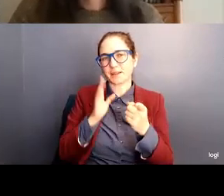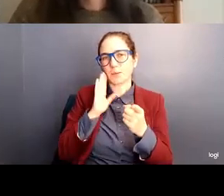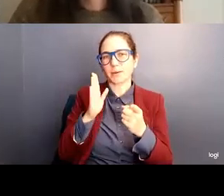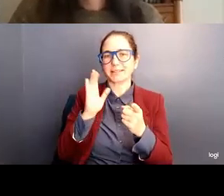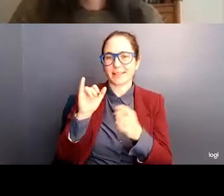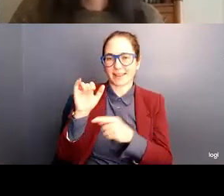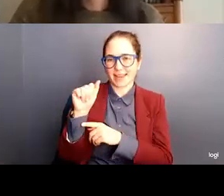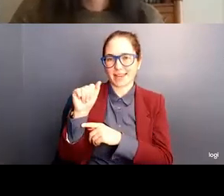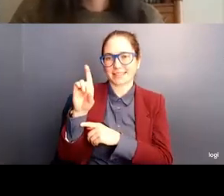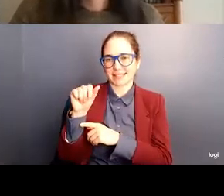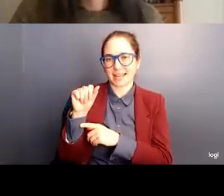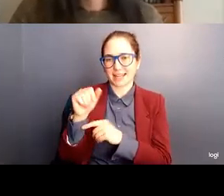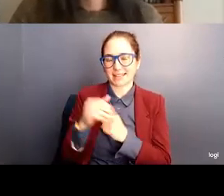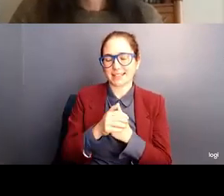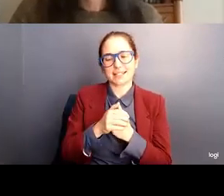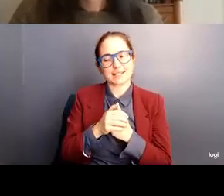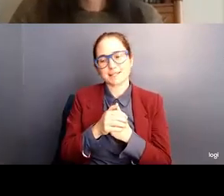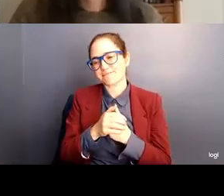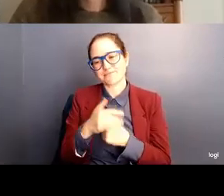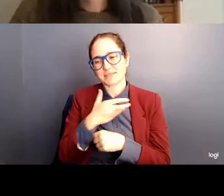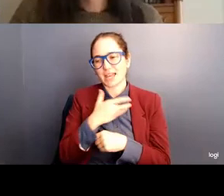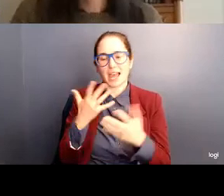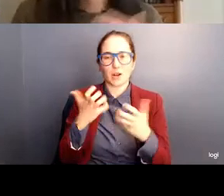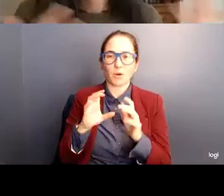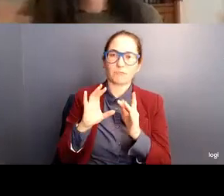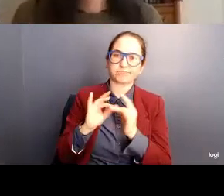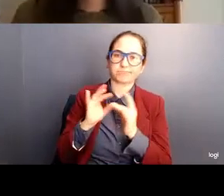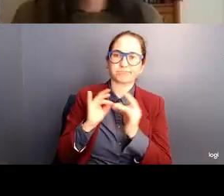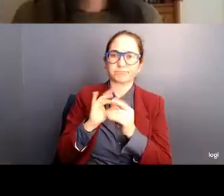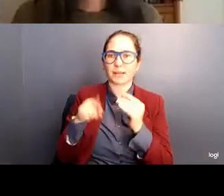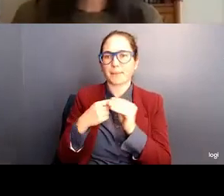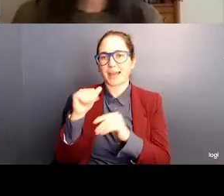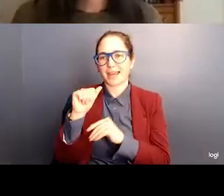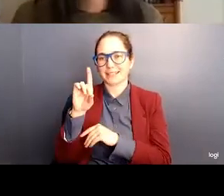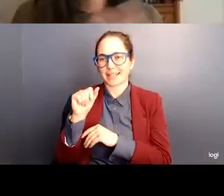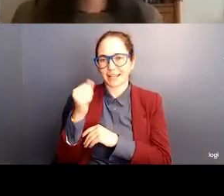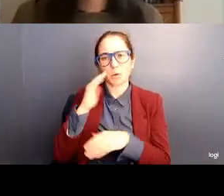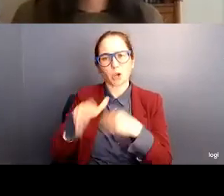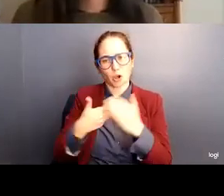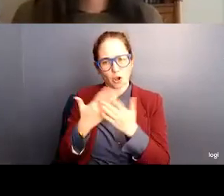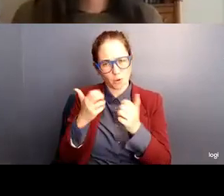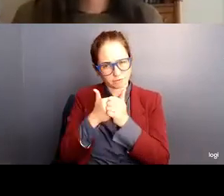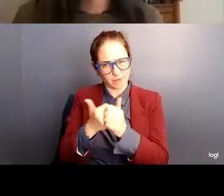ADA. And I generally don't like to talk too much about the ADA, because we all want to be compliant, I want everyone to follow the